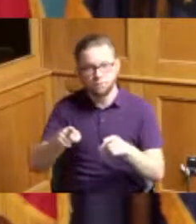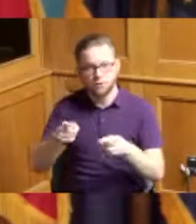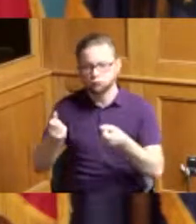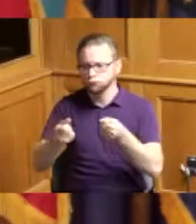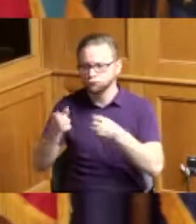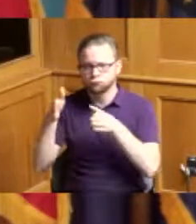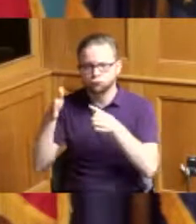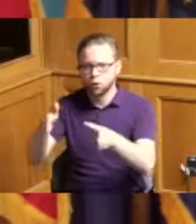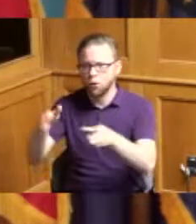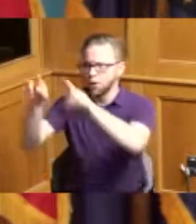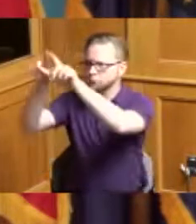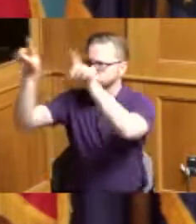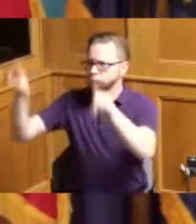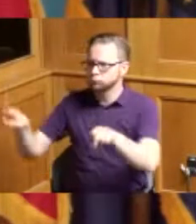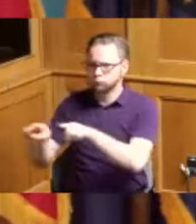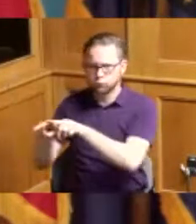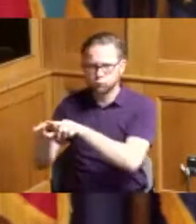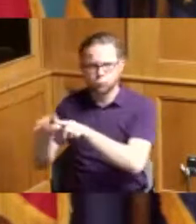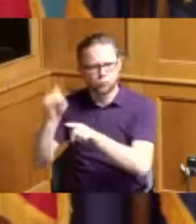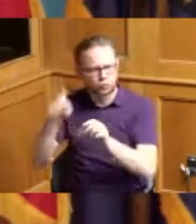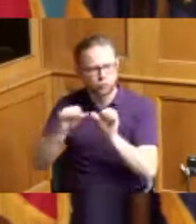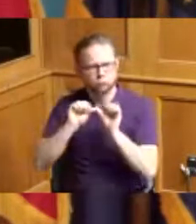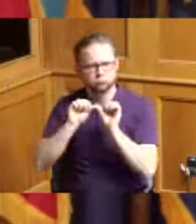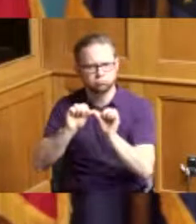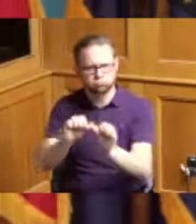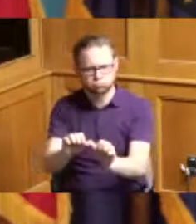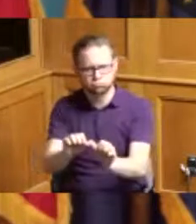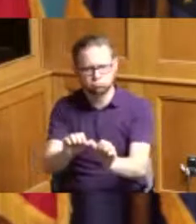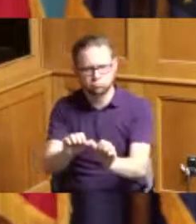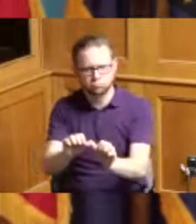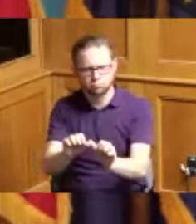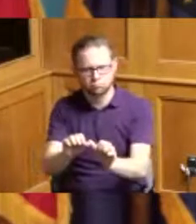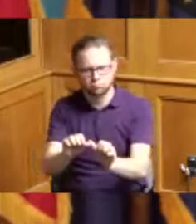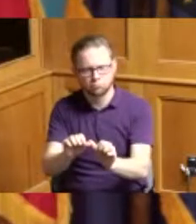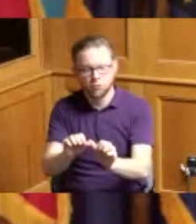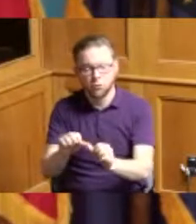look at keeping that going whether whether it's through Ms Russo's company or